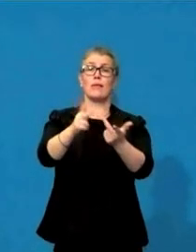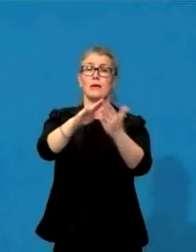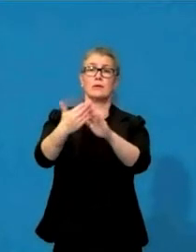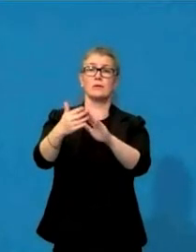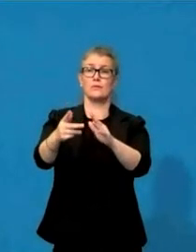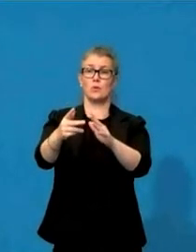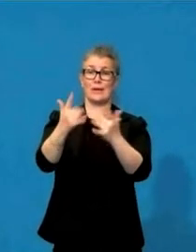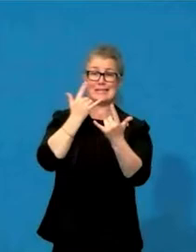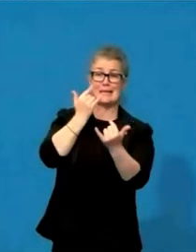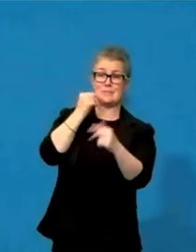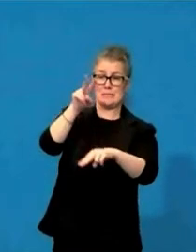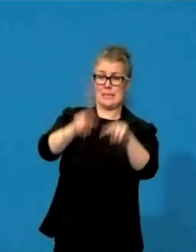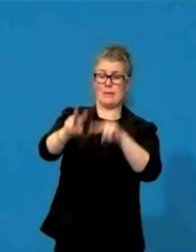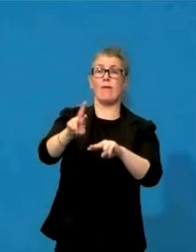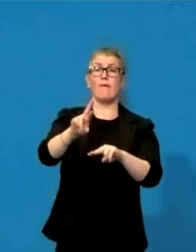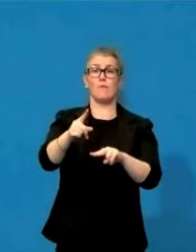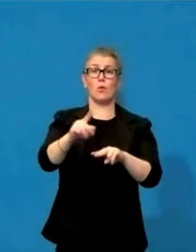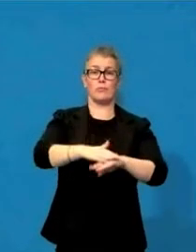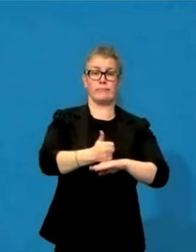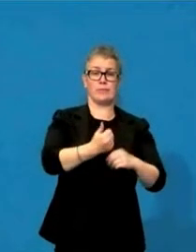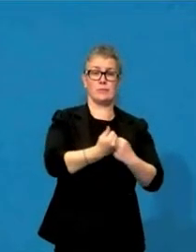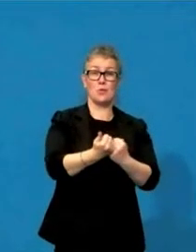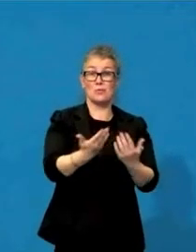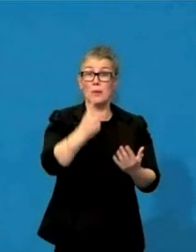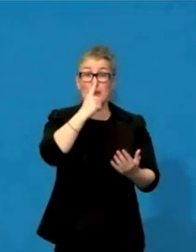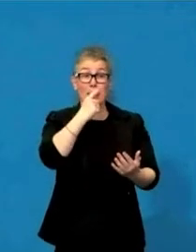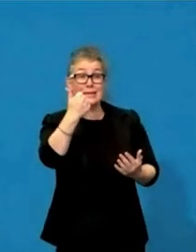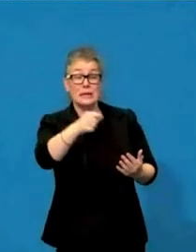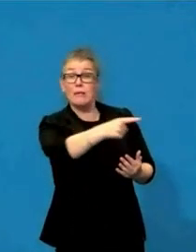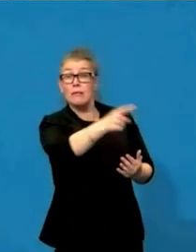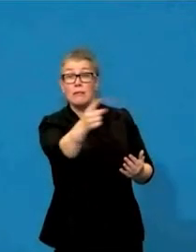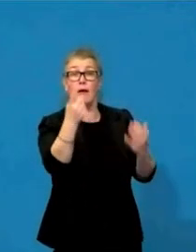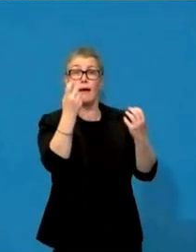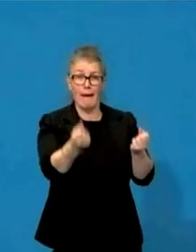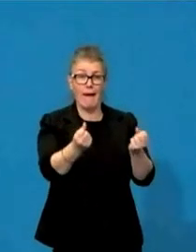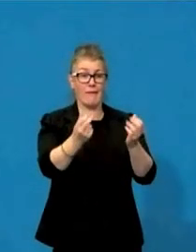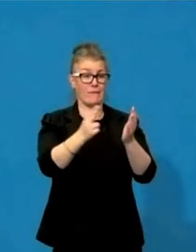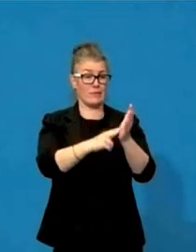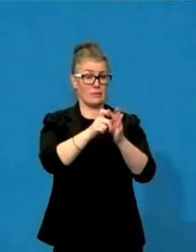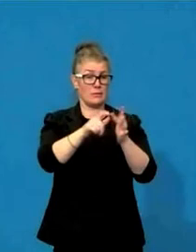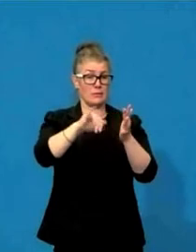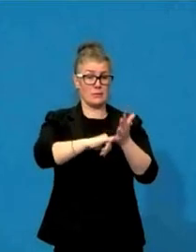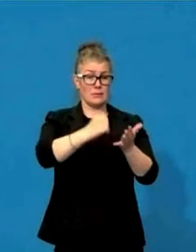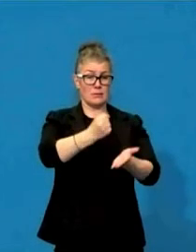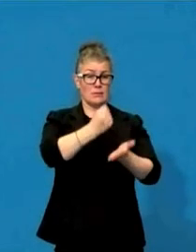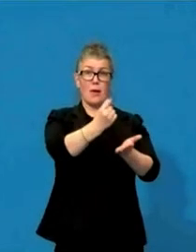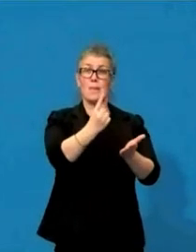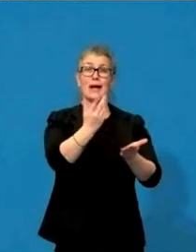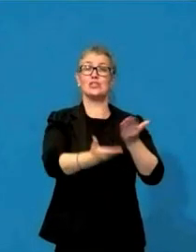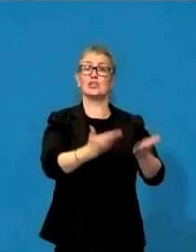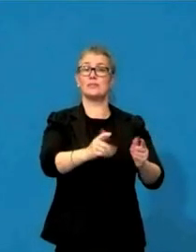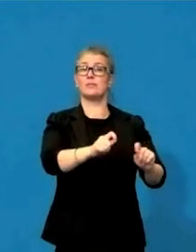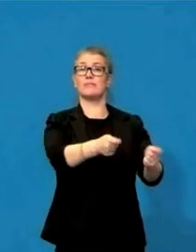So there's people out there still not even being provided a service with because they're